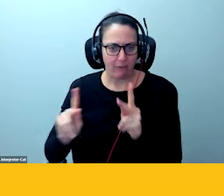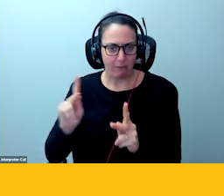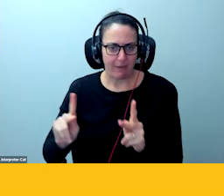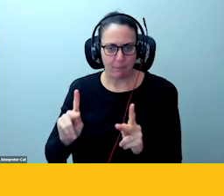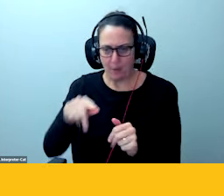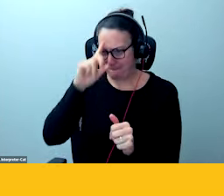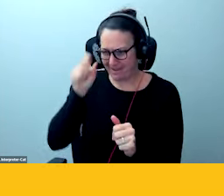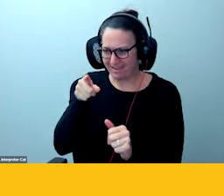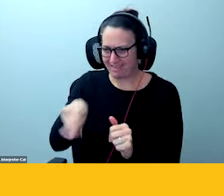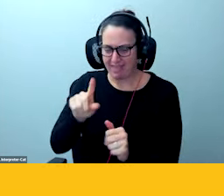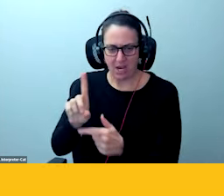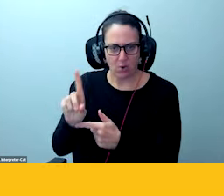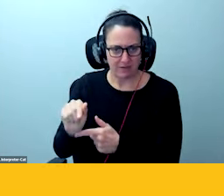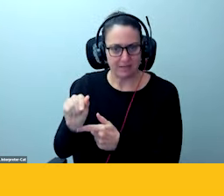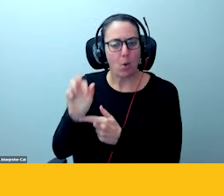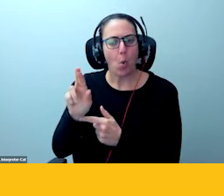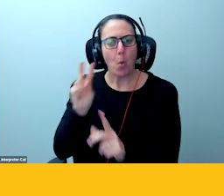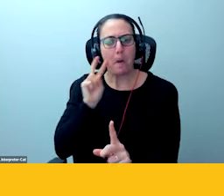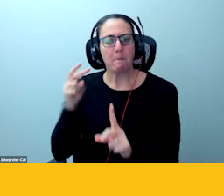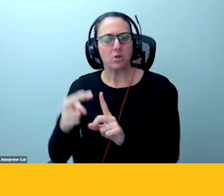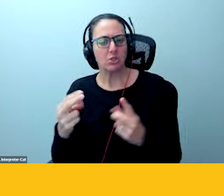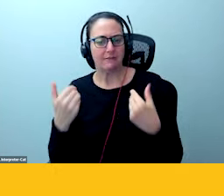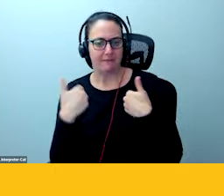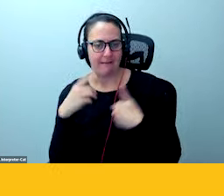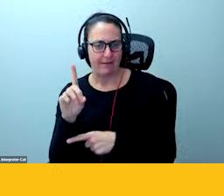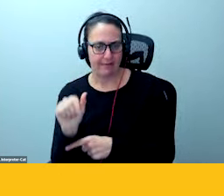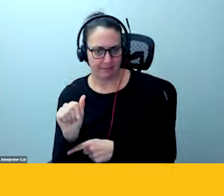because they are disabled or perceived as having a disability."